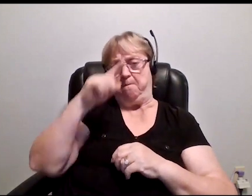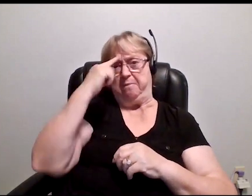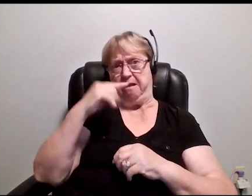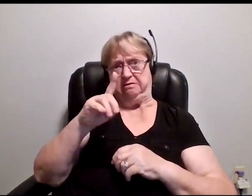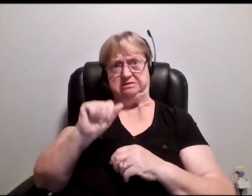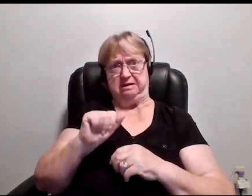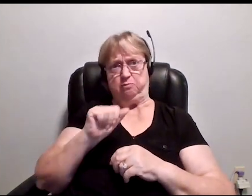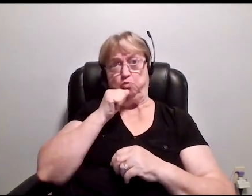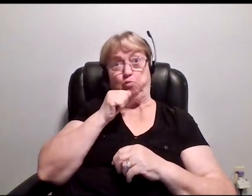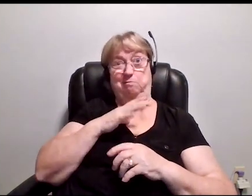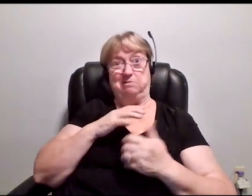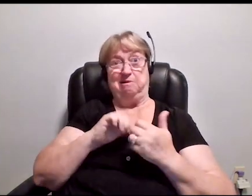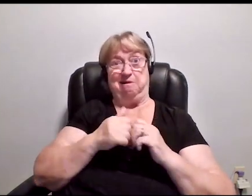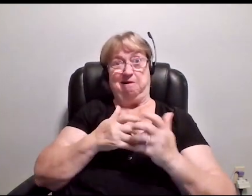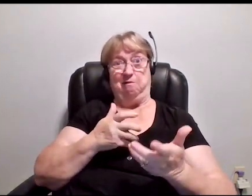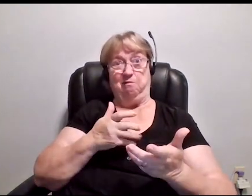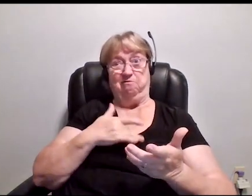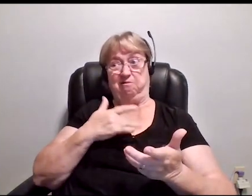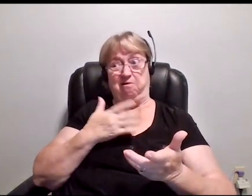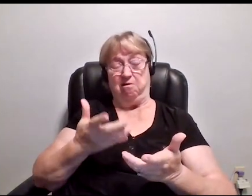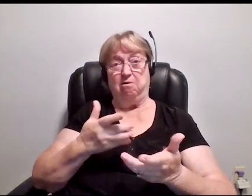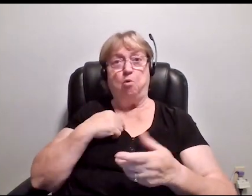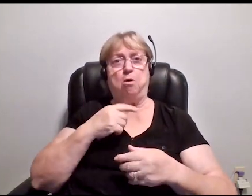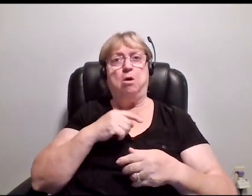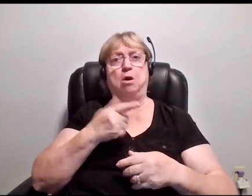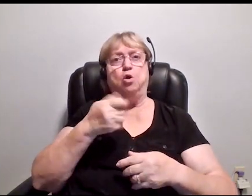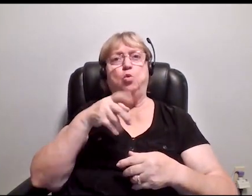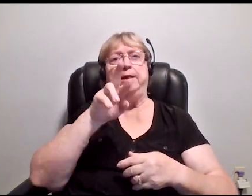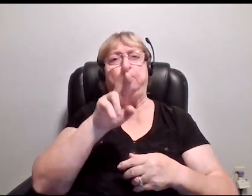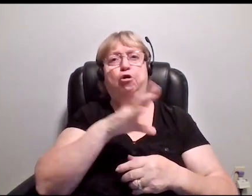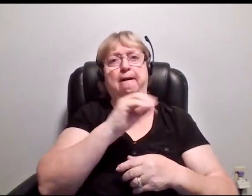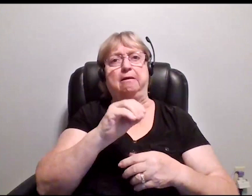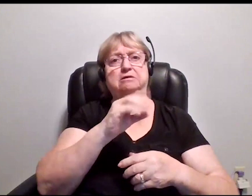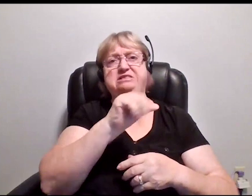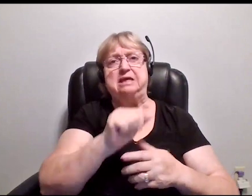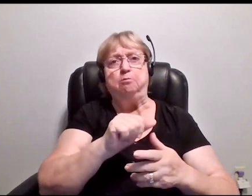What is it like to be queer and disabled? Look at those experiences at the margins.